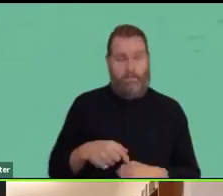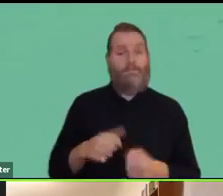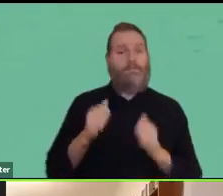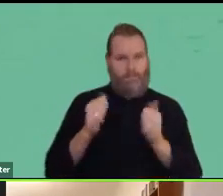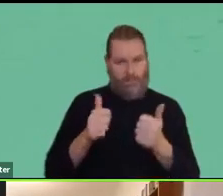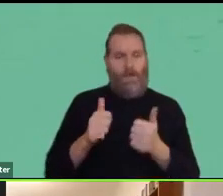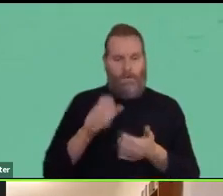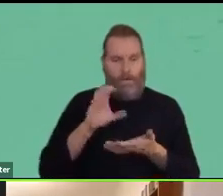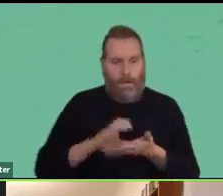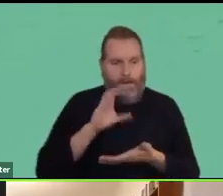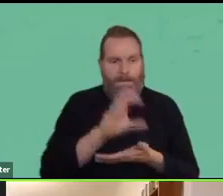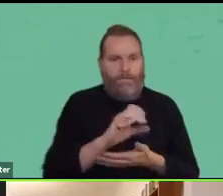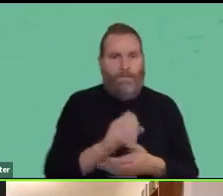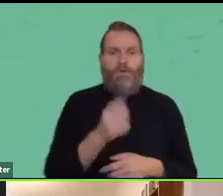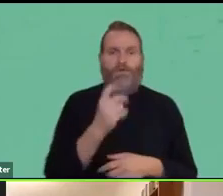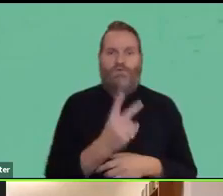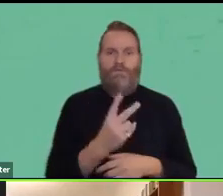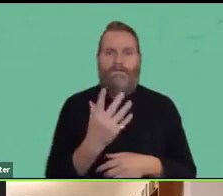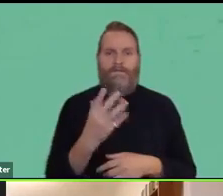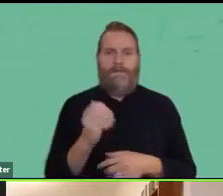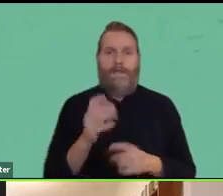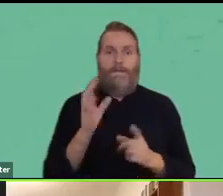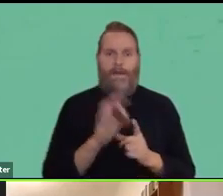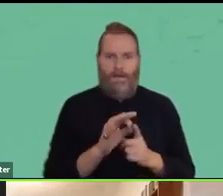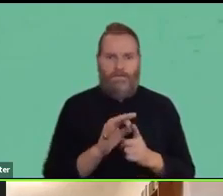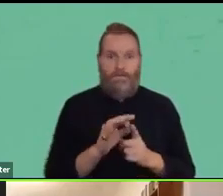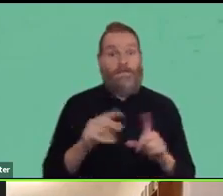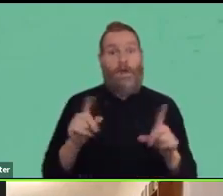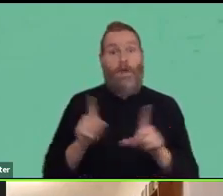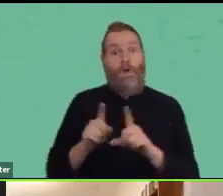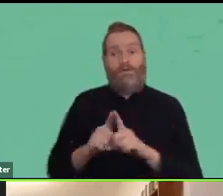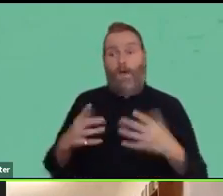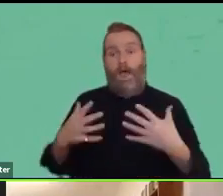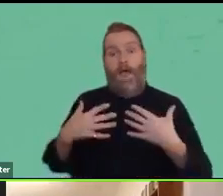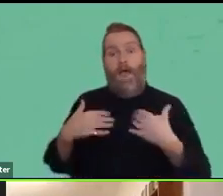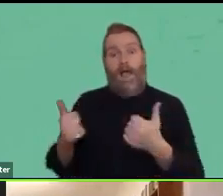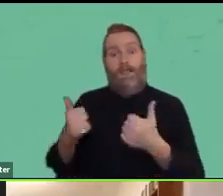he also said that health workers would be exempted from the pay freeze now I've met the health unions